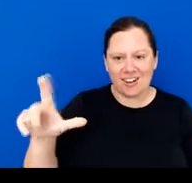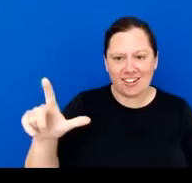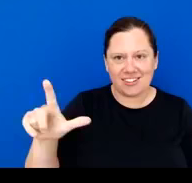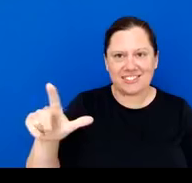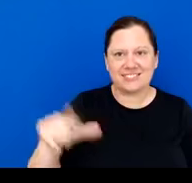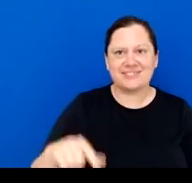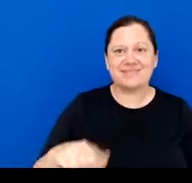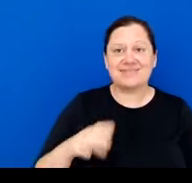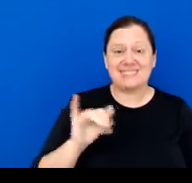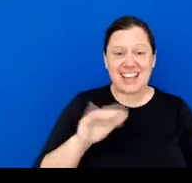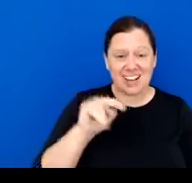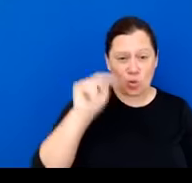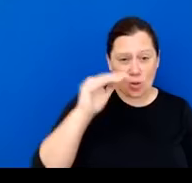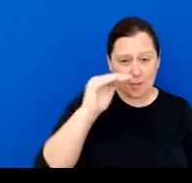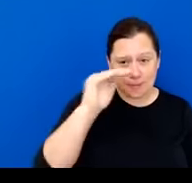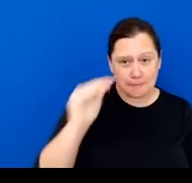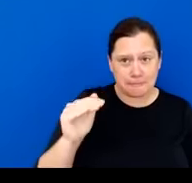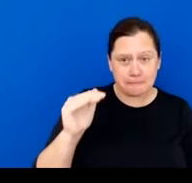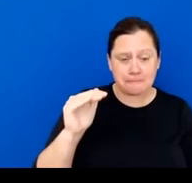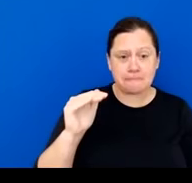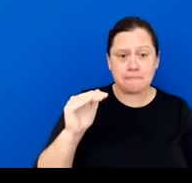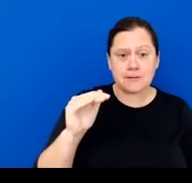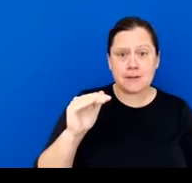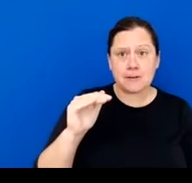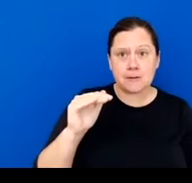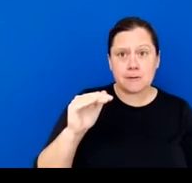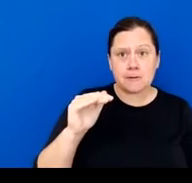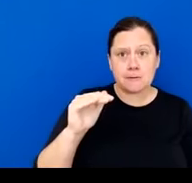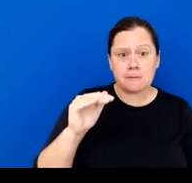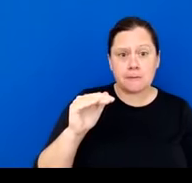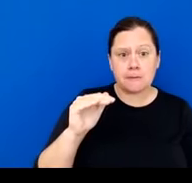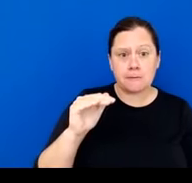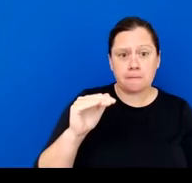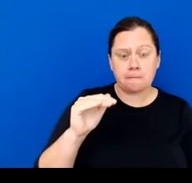so based off of what Stu just showed you from the heat signatures based off that